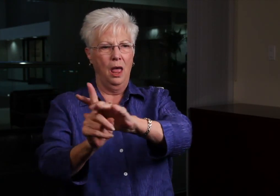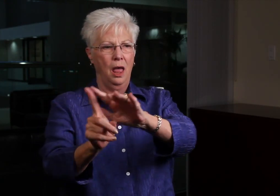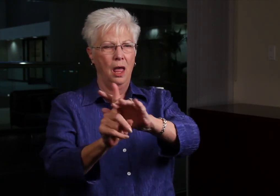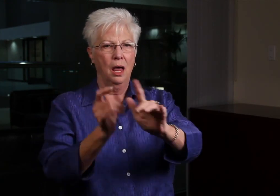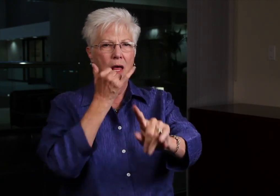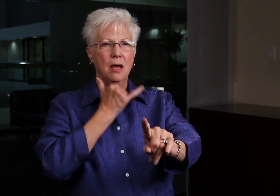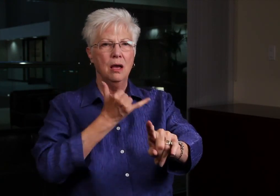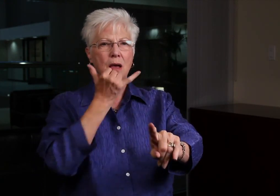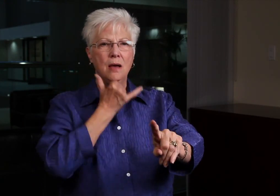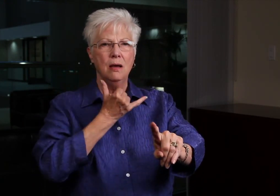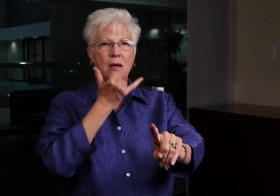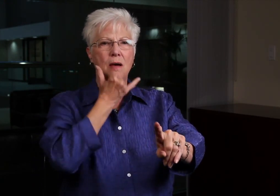errors increase.